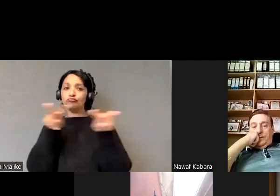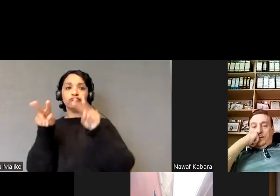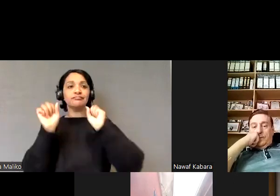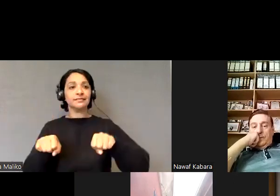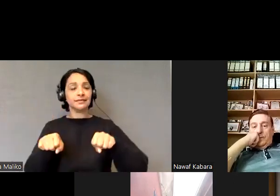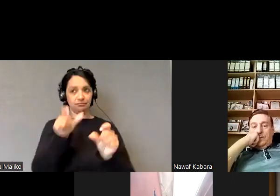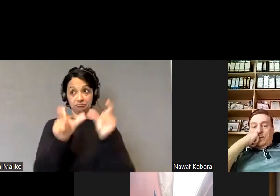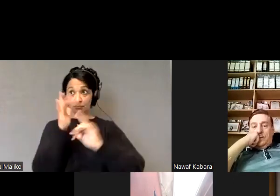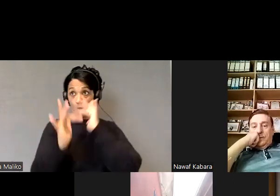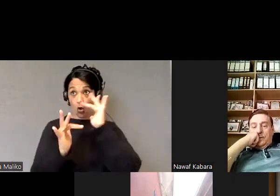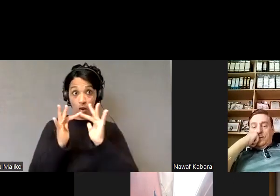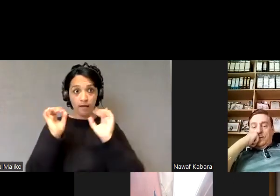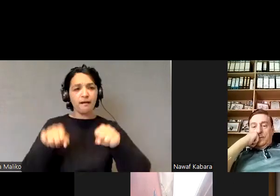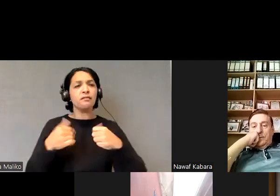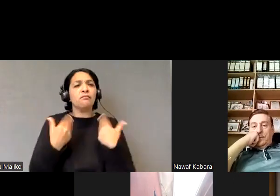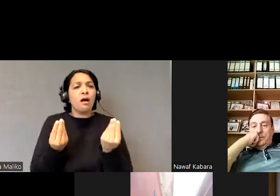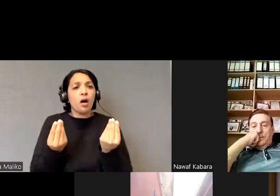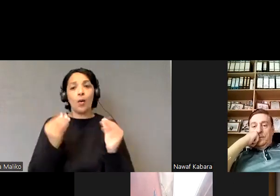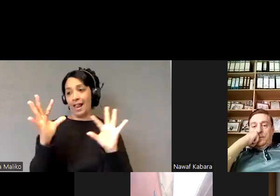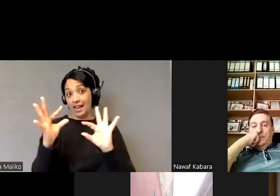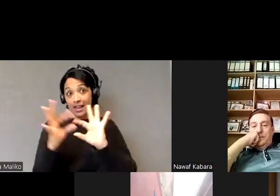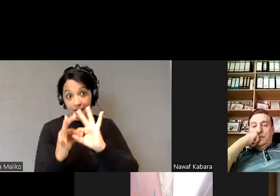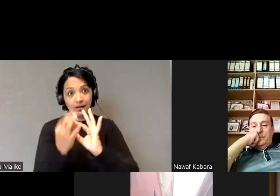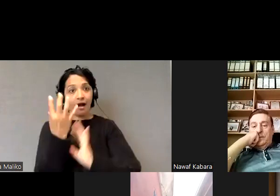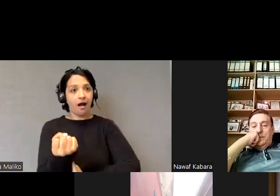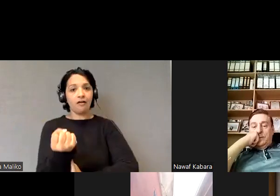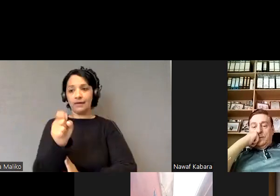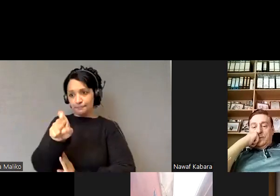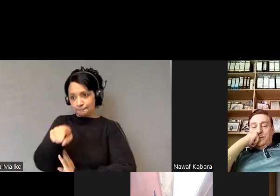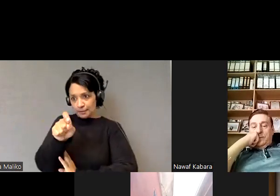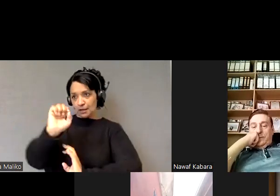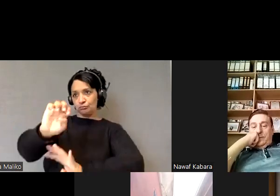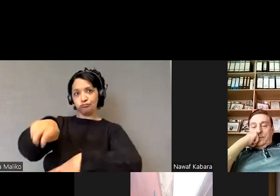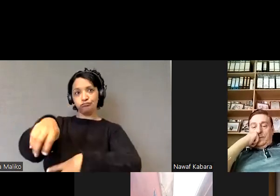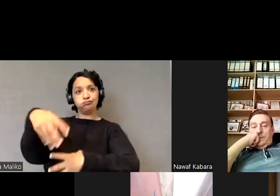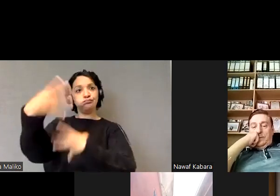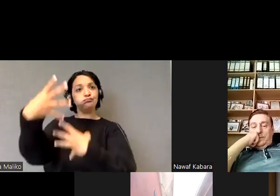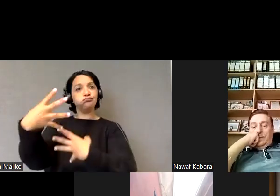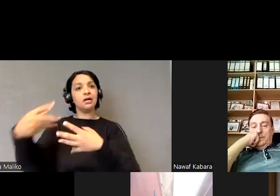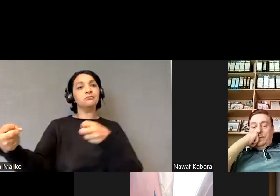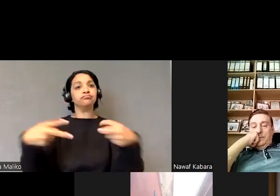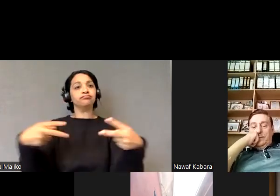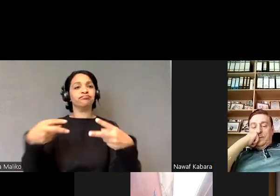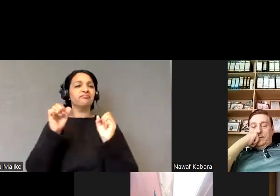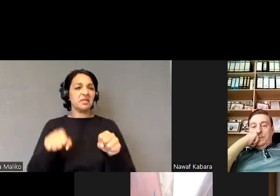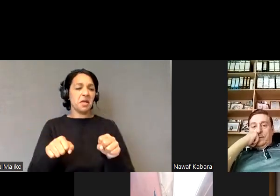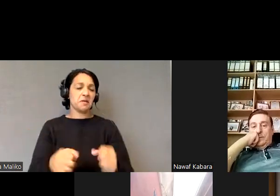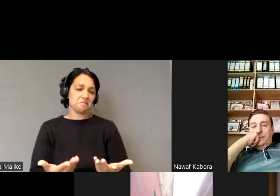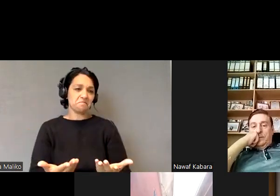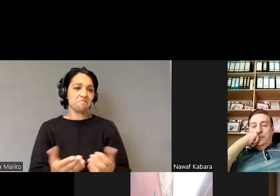There is a link that you can click on it,and have access a separate way otherwise you can